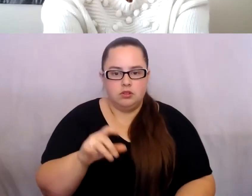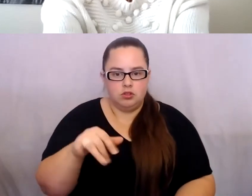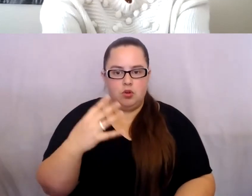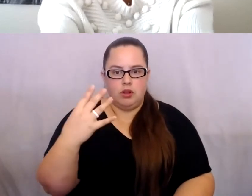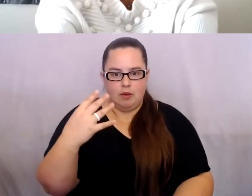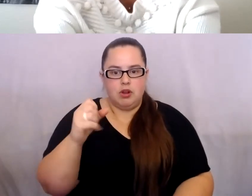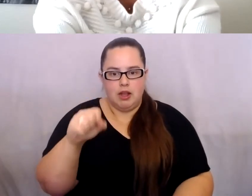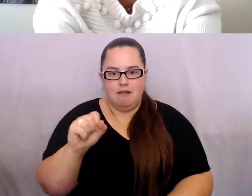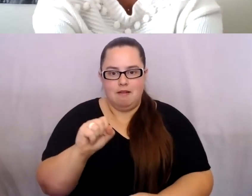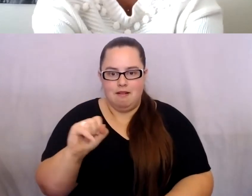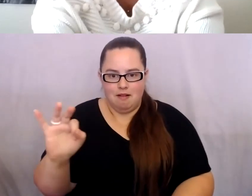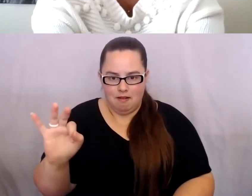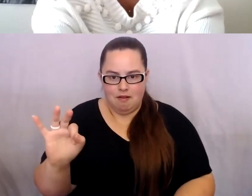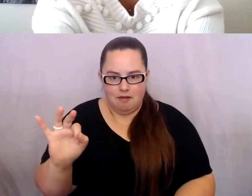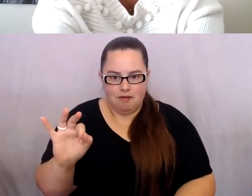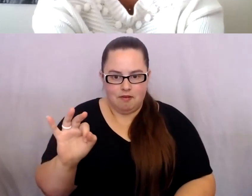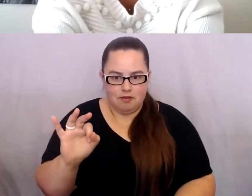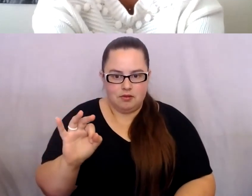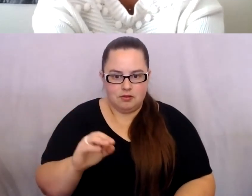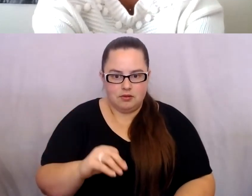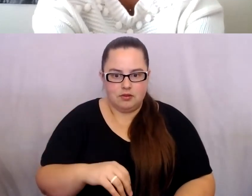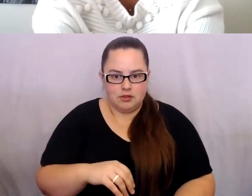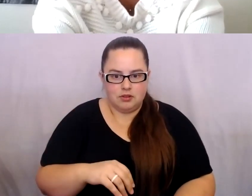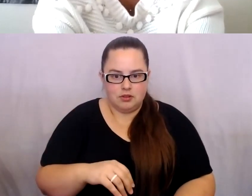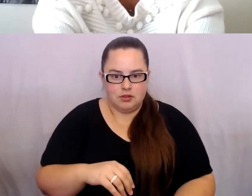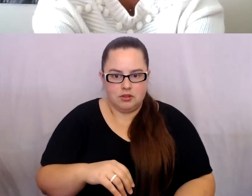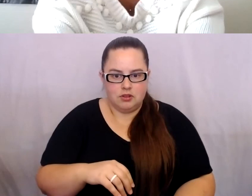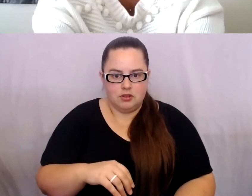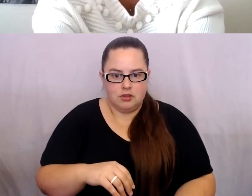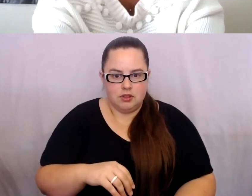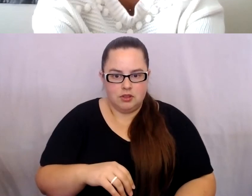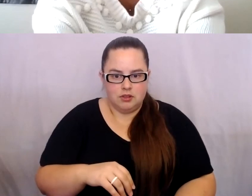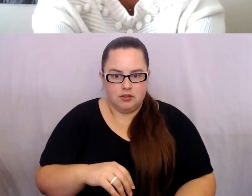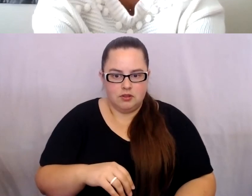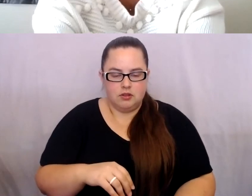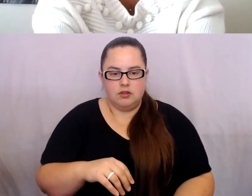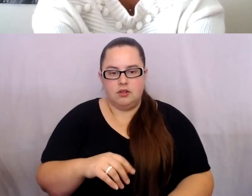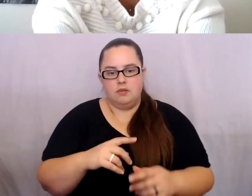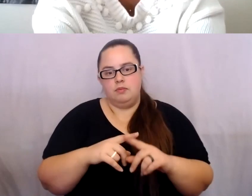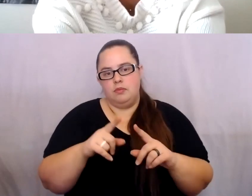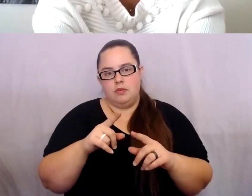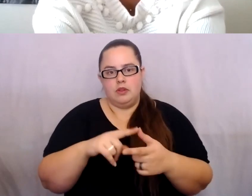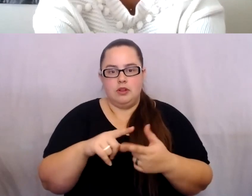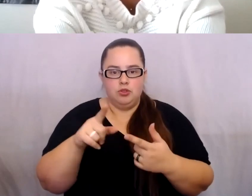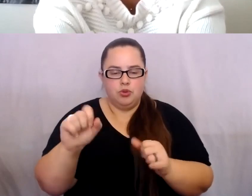Where you're able to just sort of modulate their ability to turn it on. And off. So I. Would encourage you to work within.